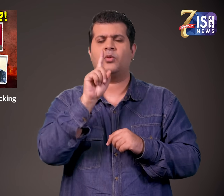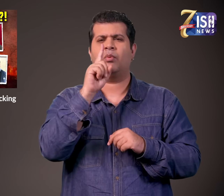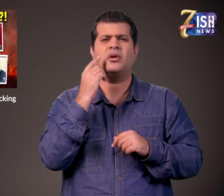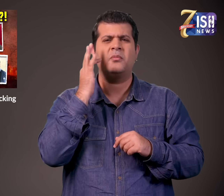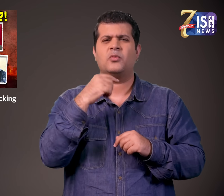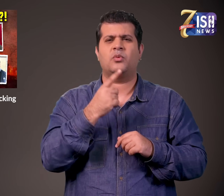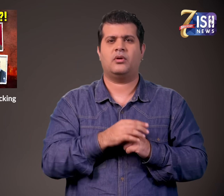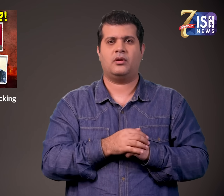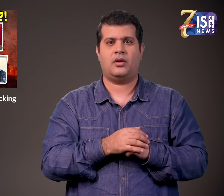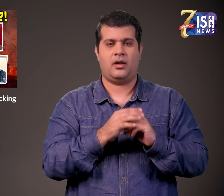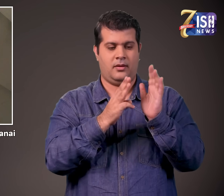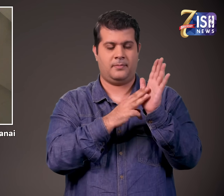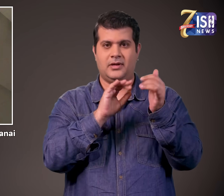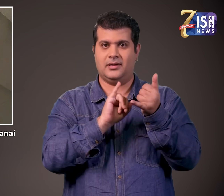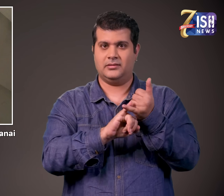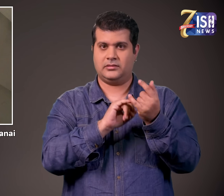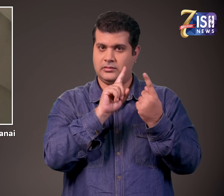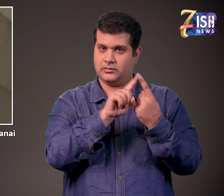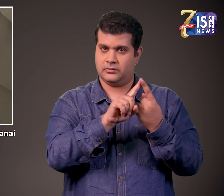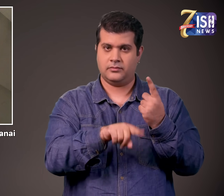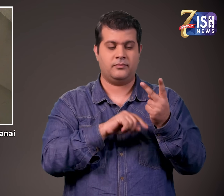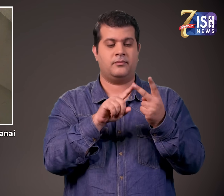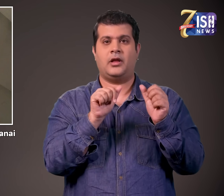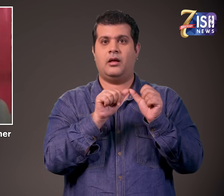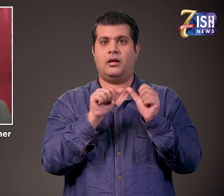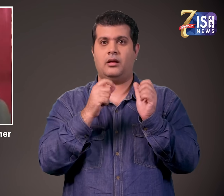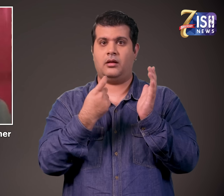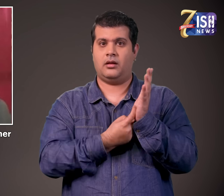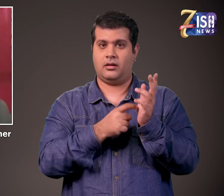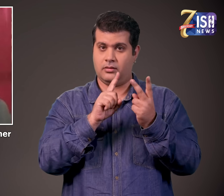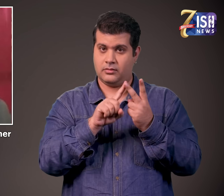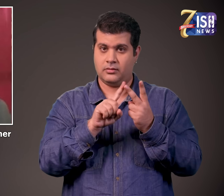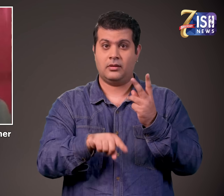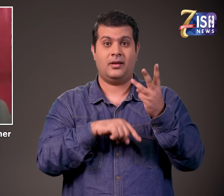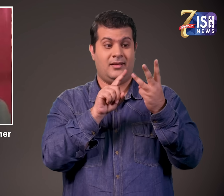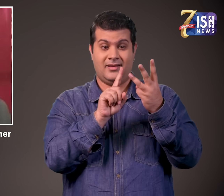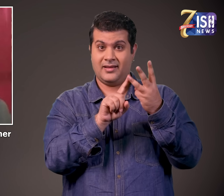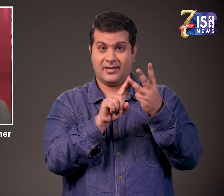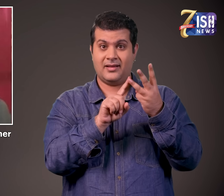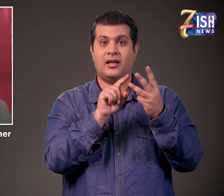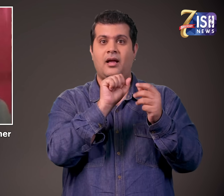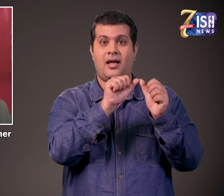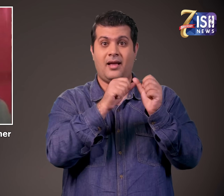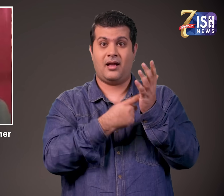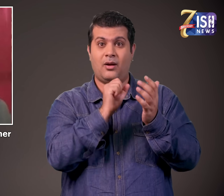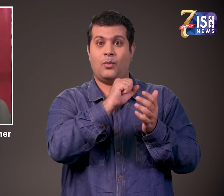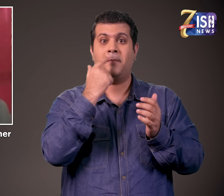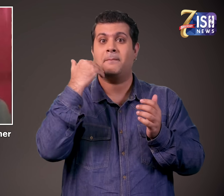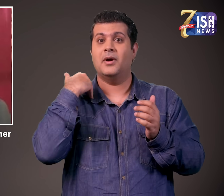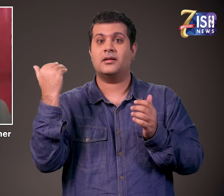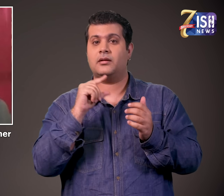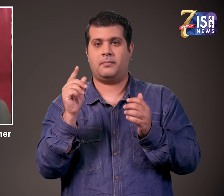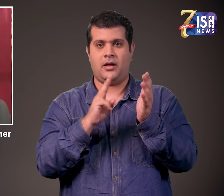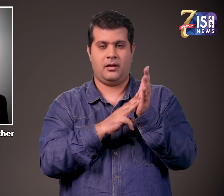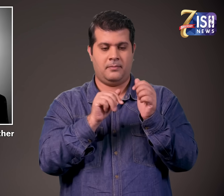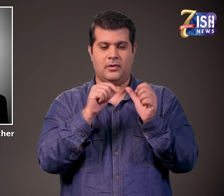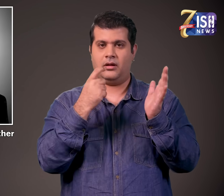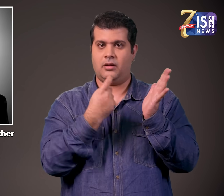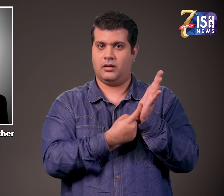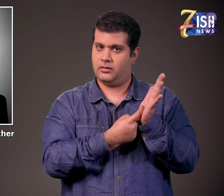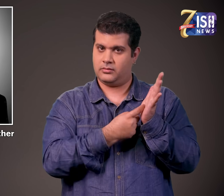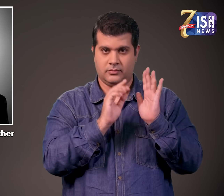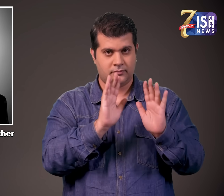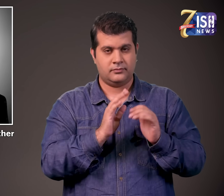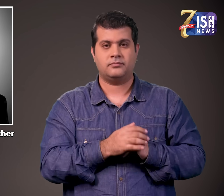Those involved are - Muzammil Shakeel Ganai (MS), Adeel Ahmed Rather (AAR), his brother Muzaffar Ahmed Rather (MAR),